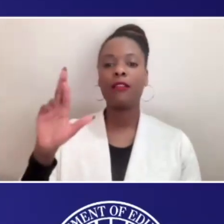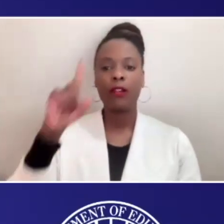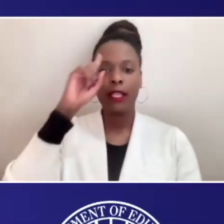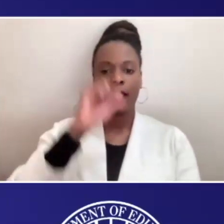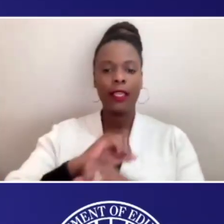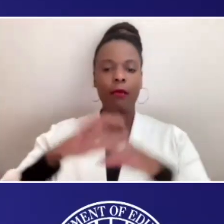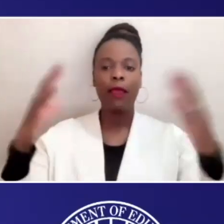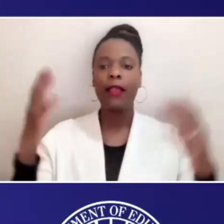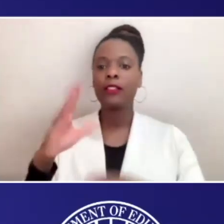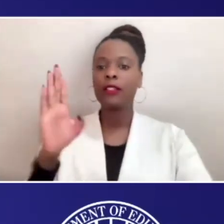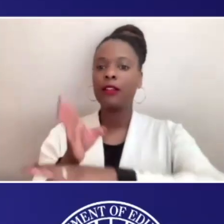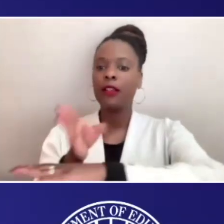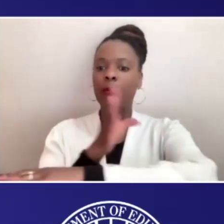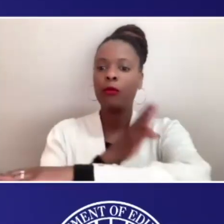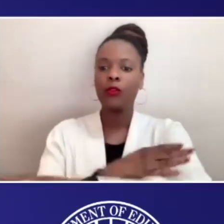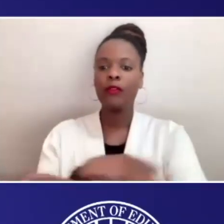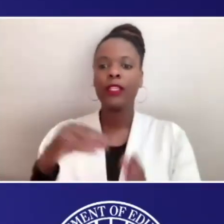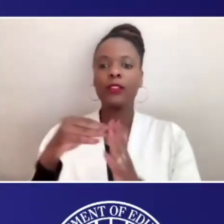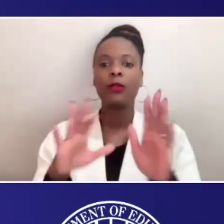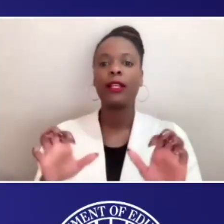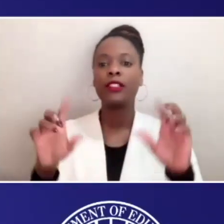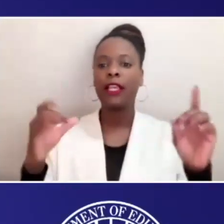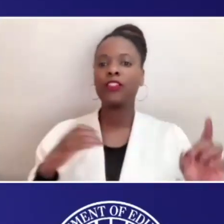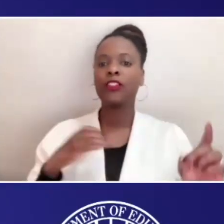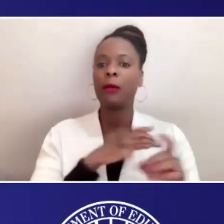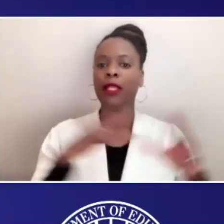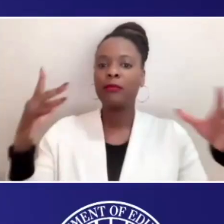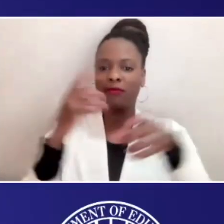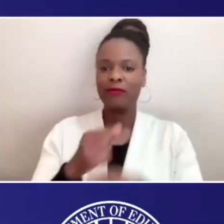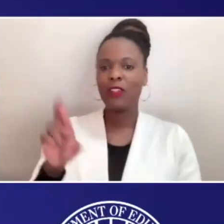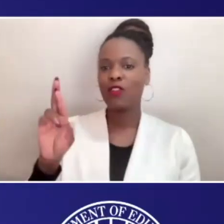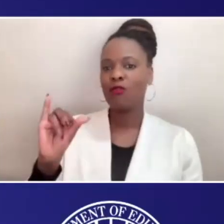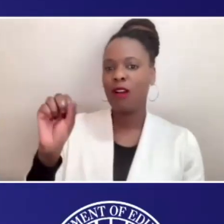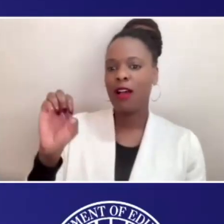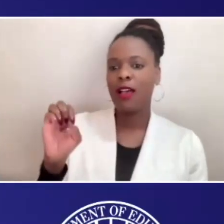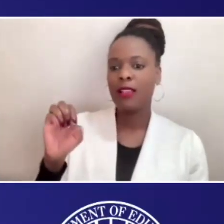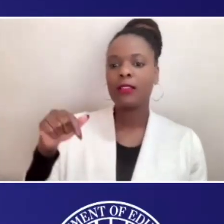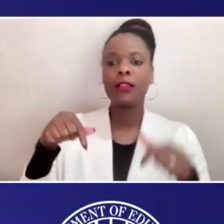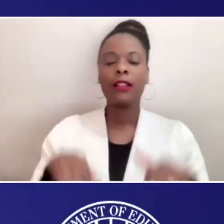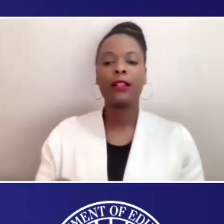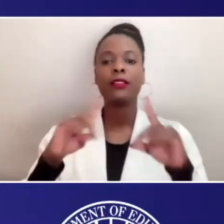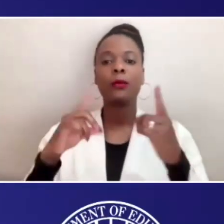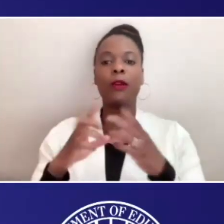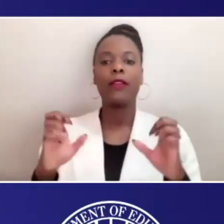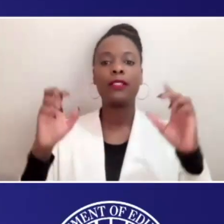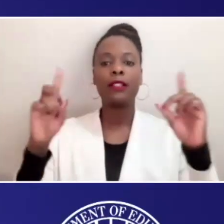Education Committee, or the RISE Committee, for Department of Education Negotiated Rulemaking. I'd like to start with roll